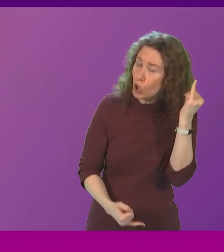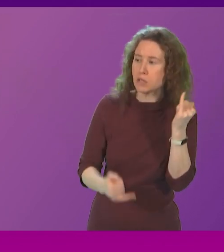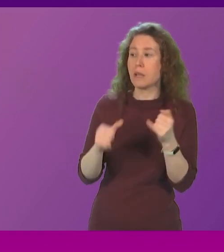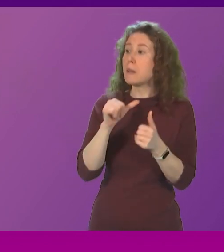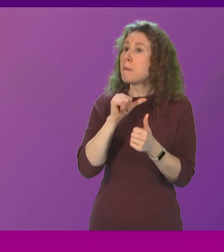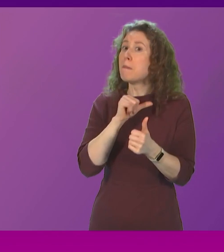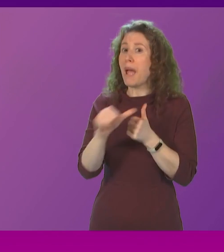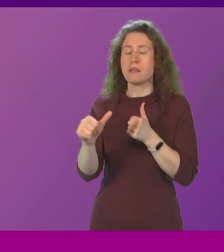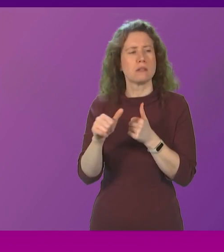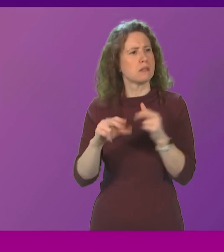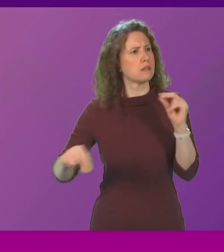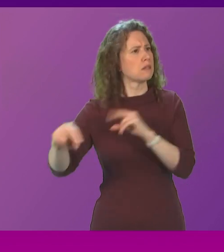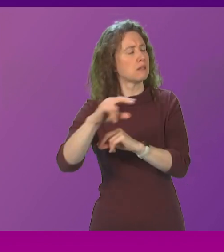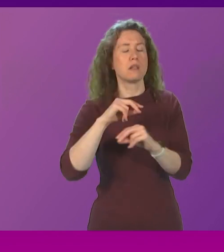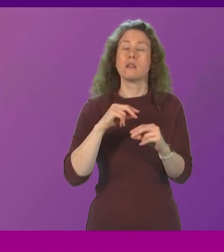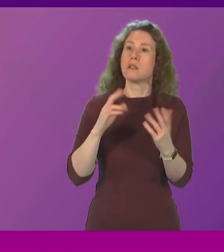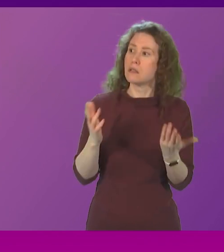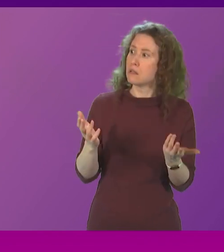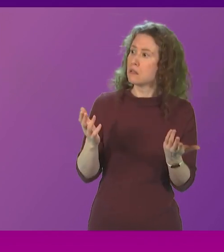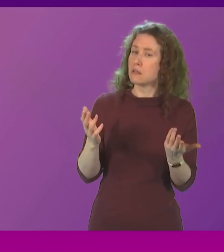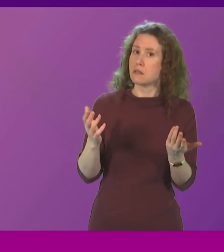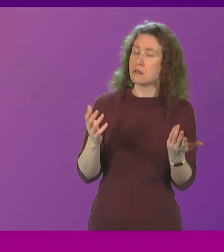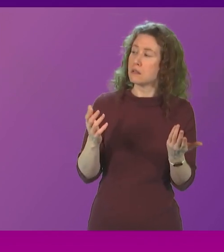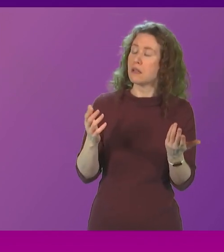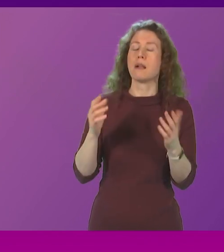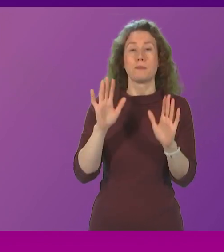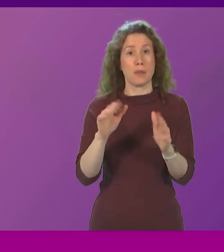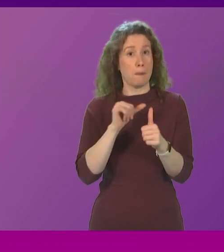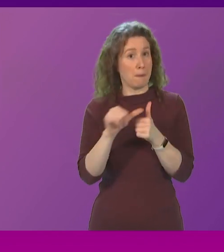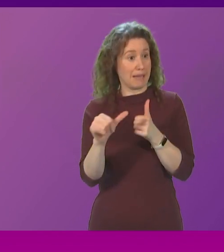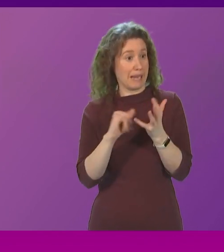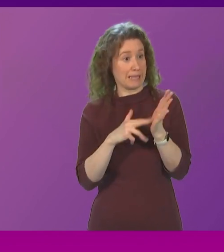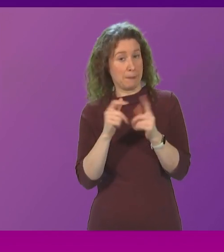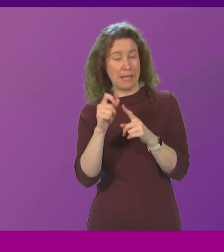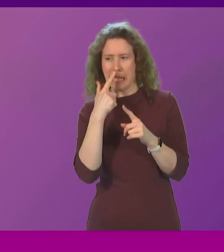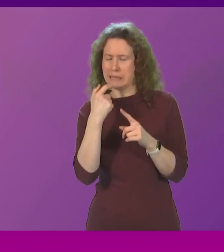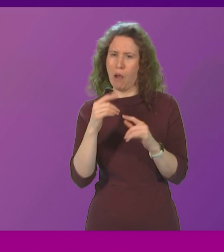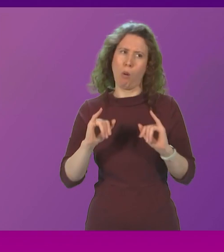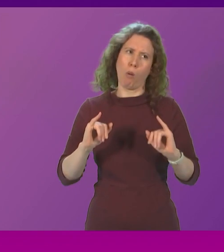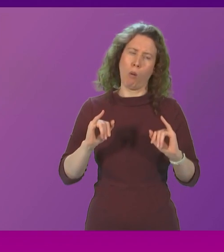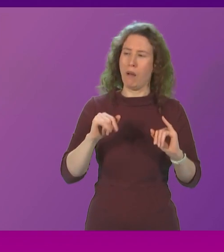The best spin that the SNP could come up with is that those terrible figures are stable.